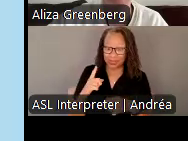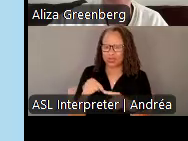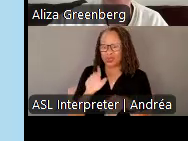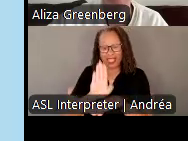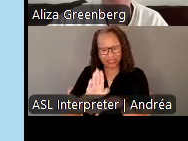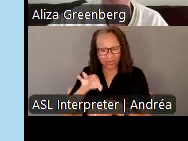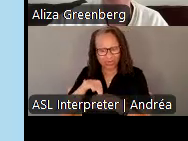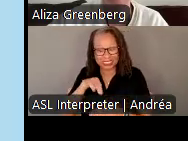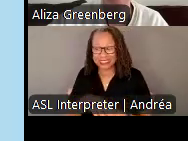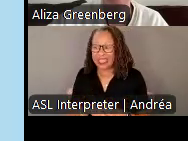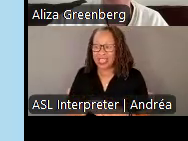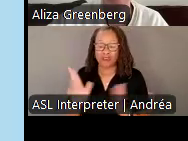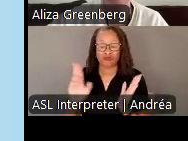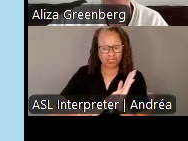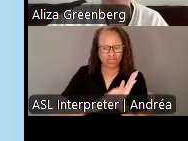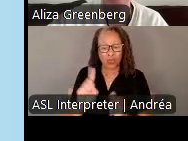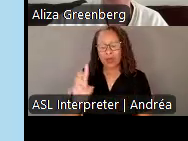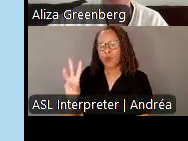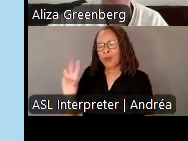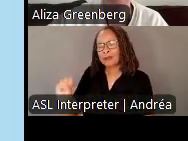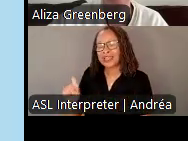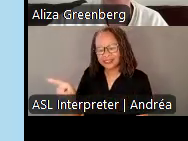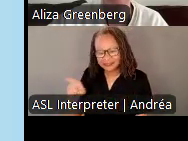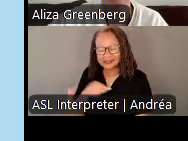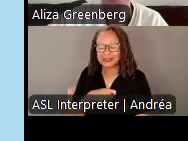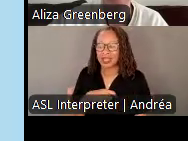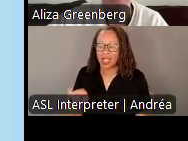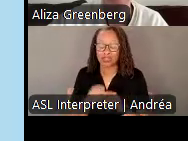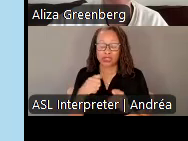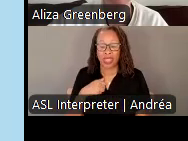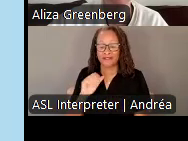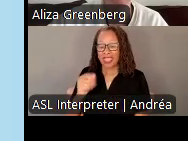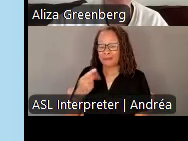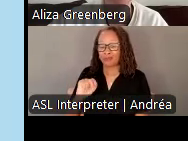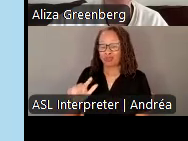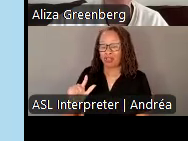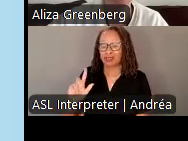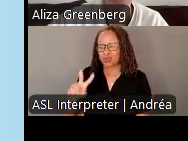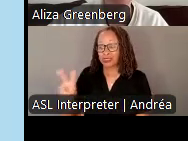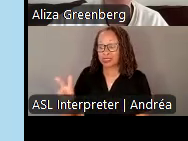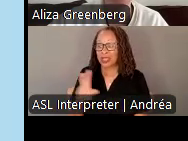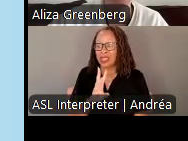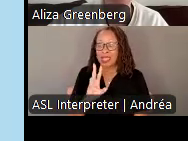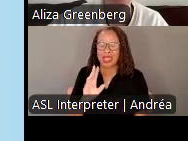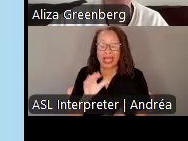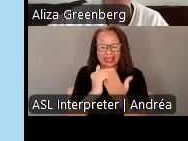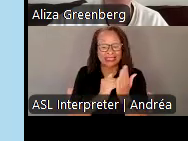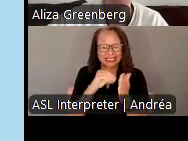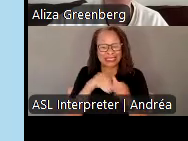You can register on our website. We also have a webinar, Lessons in Motion for educators on the 22nd, and we'd love to have you join